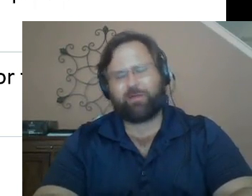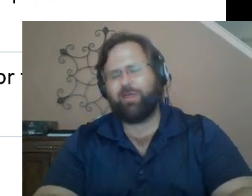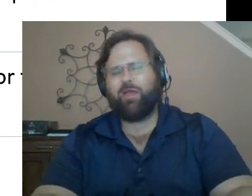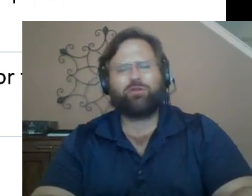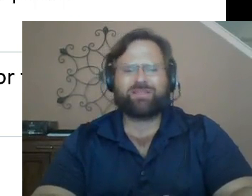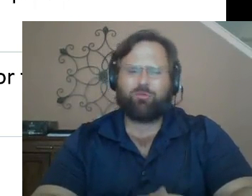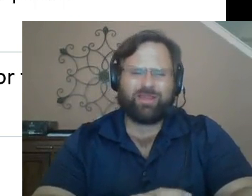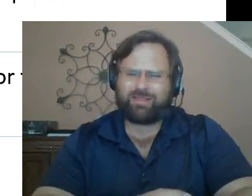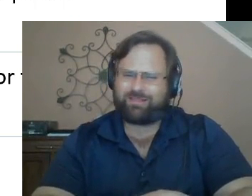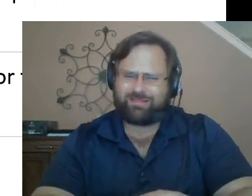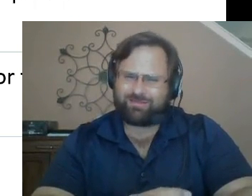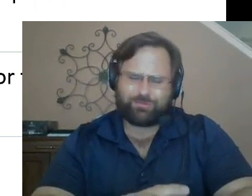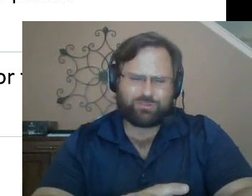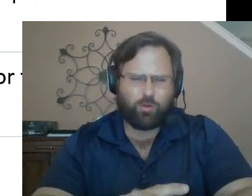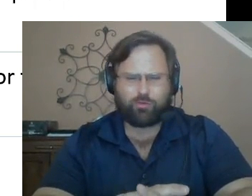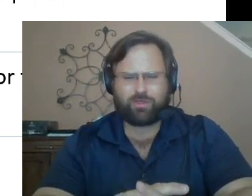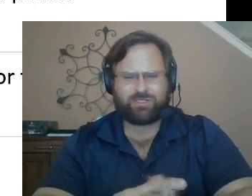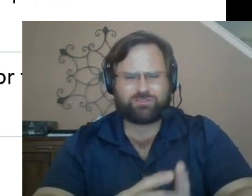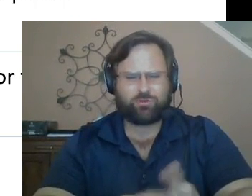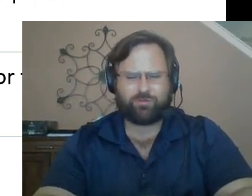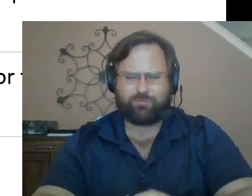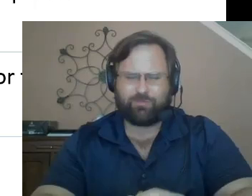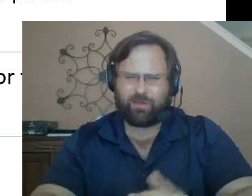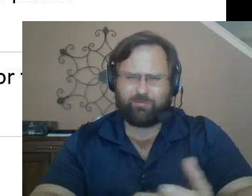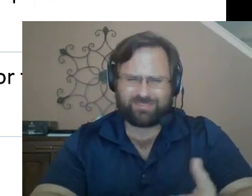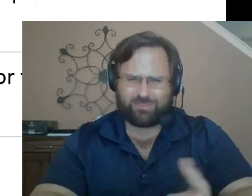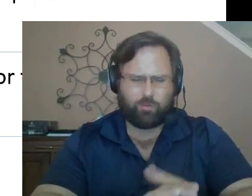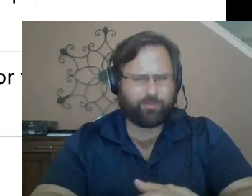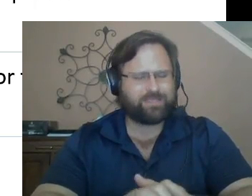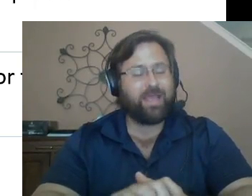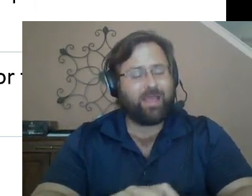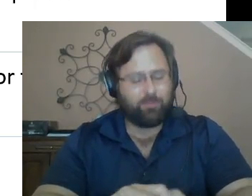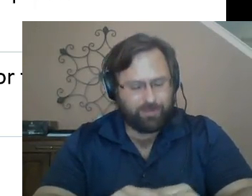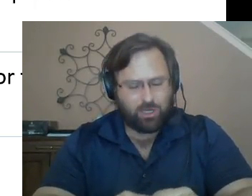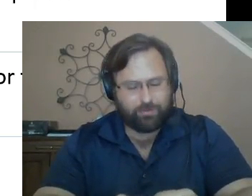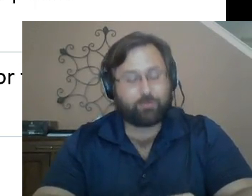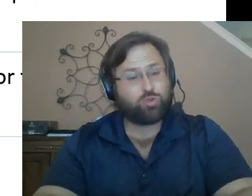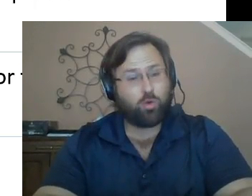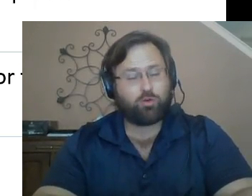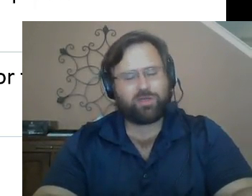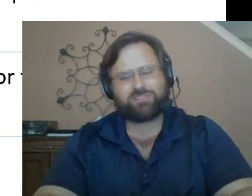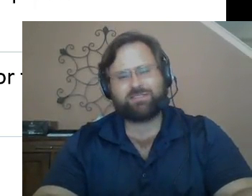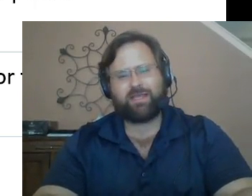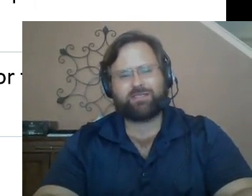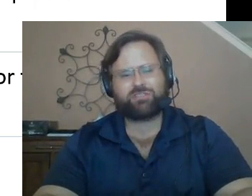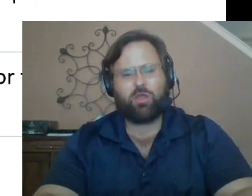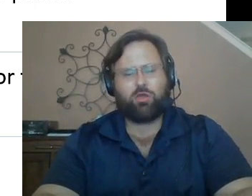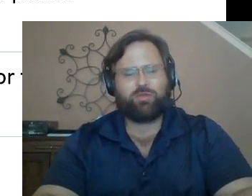now notice that really the rhetorical question is sort of a misnomer because when we talk about rhetorical questions in English